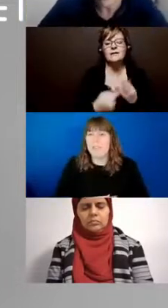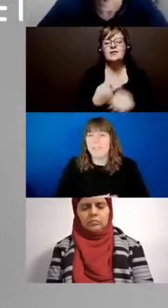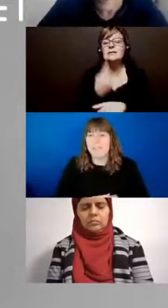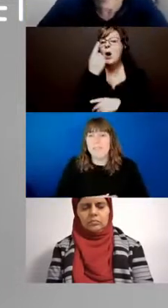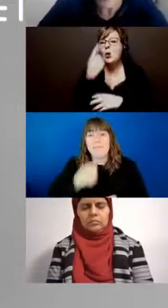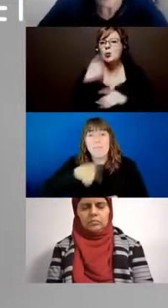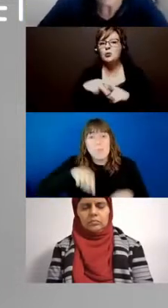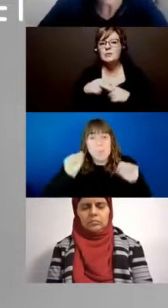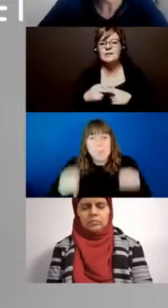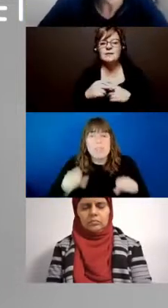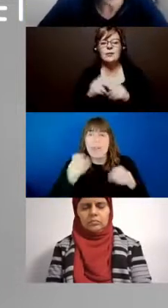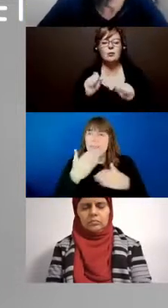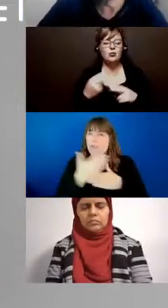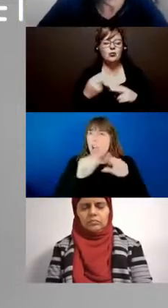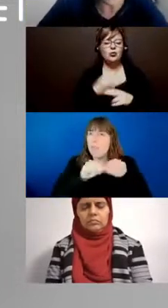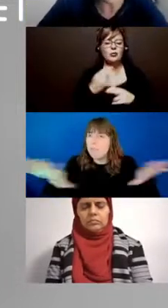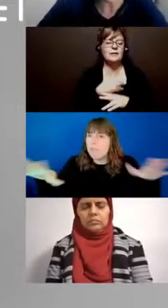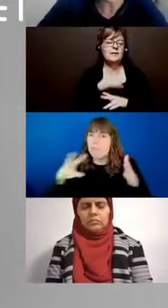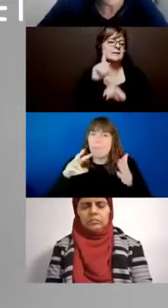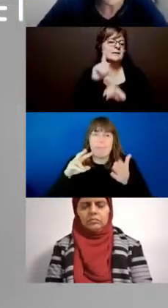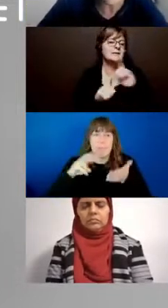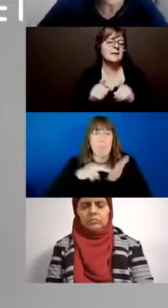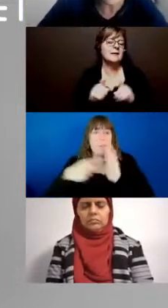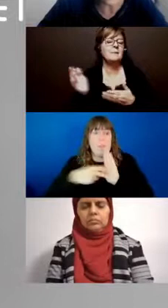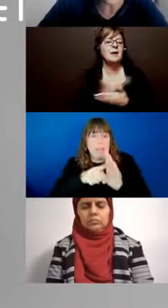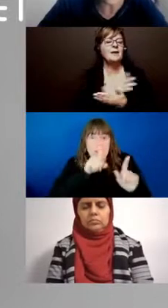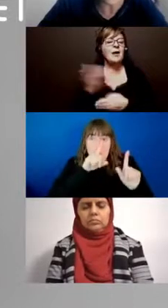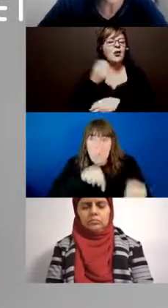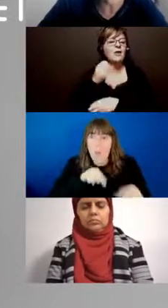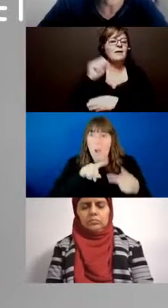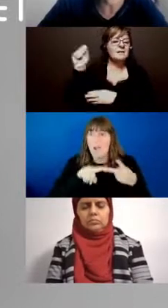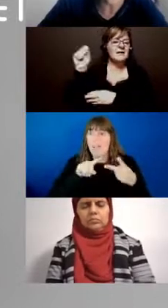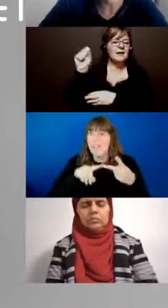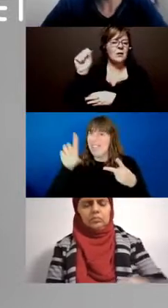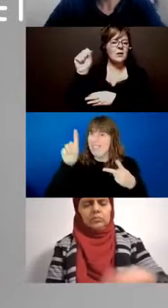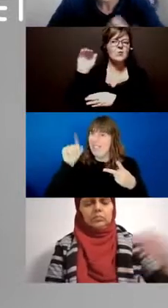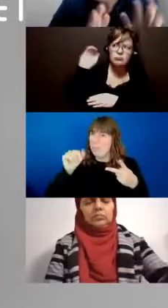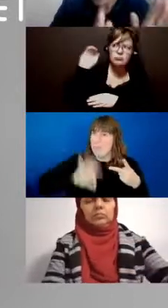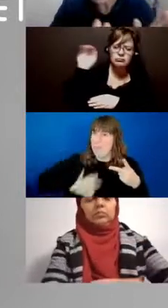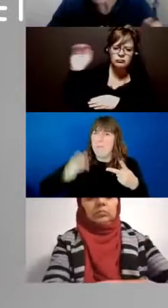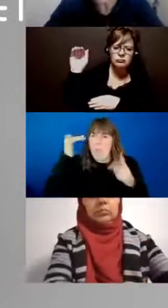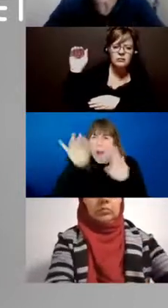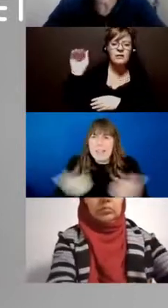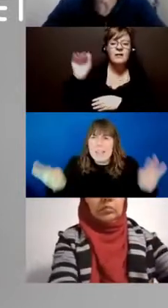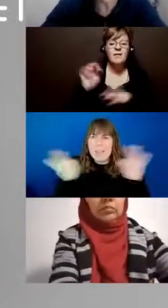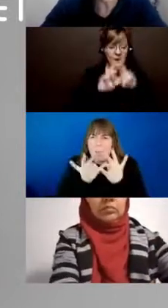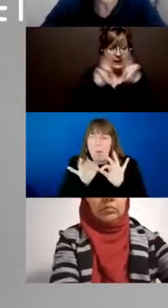what it means and why a disability benefit is important so i'm just going to take a few minutes